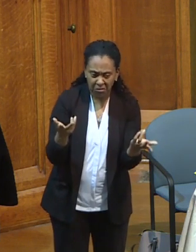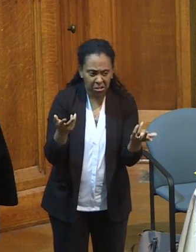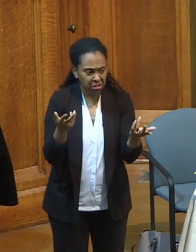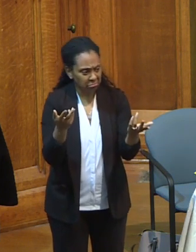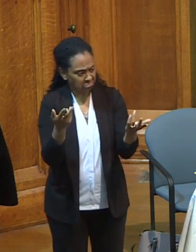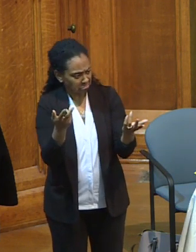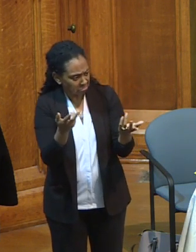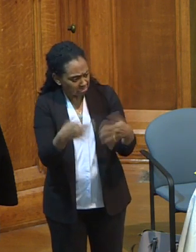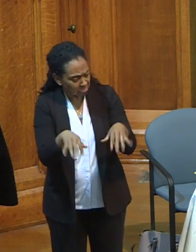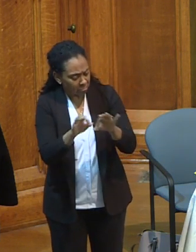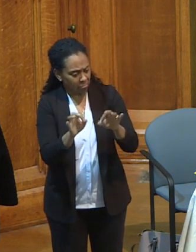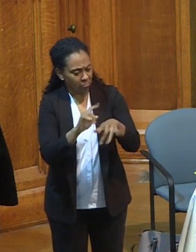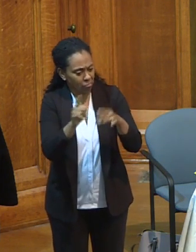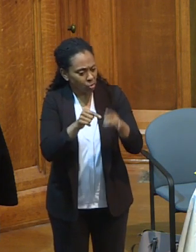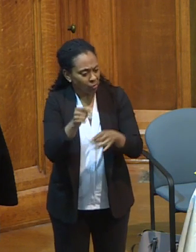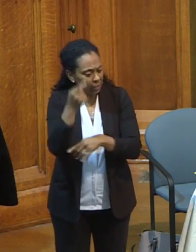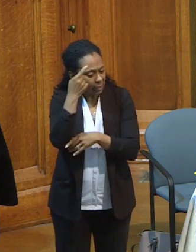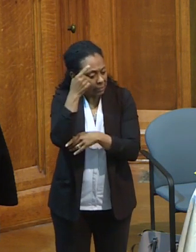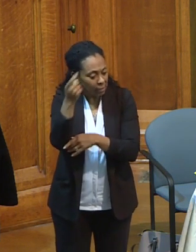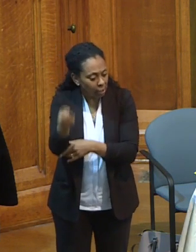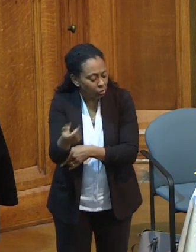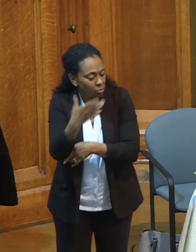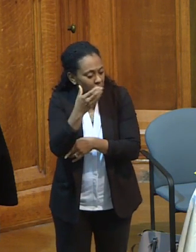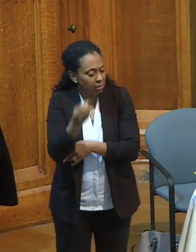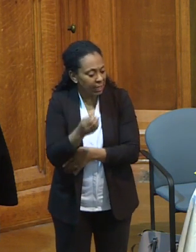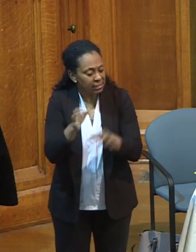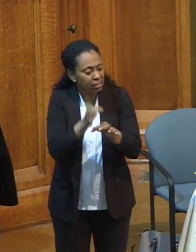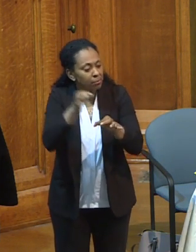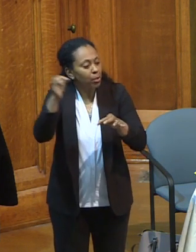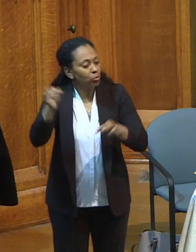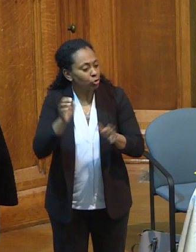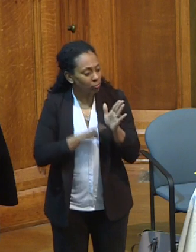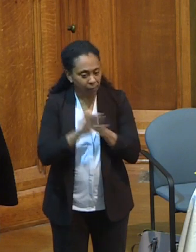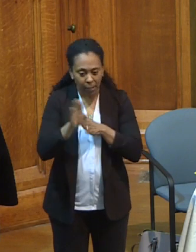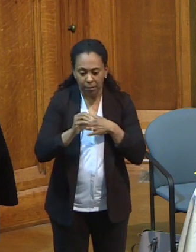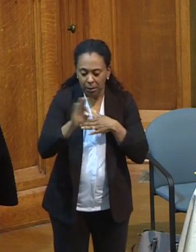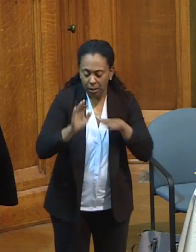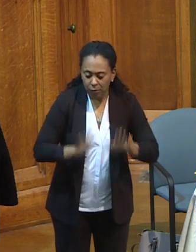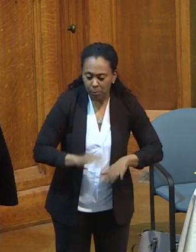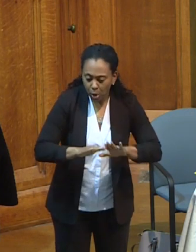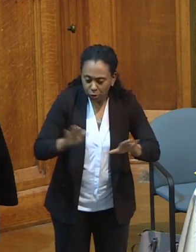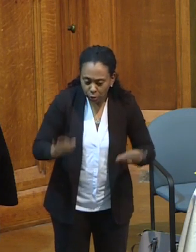and spiritual development of small children at a very important age of development.